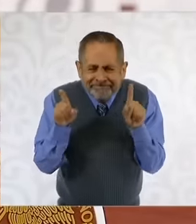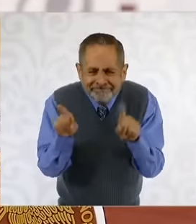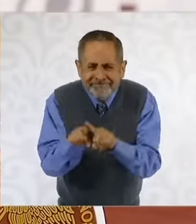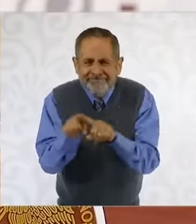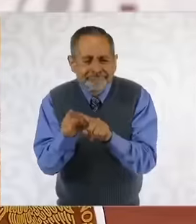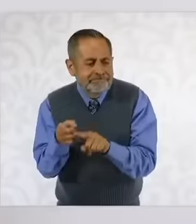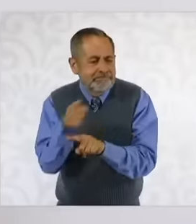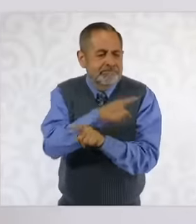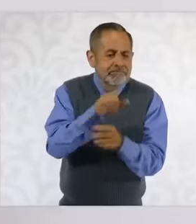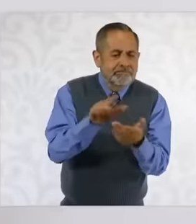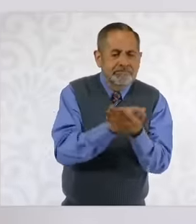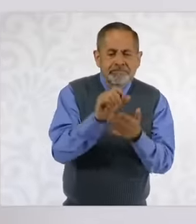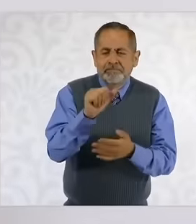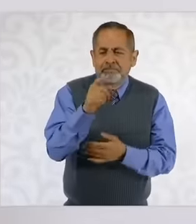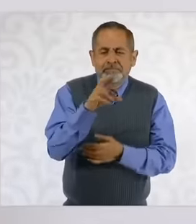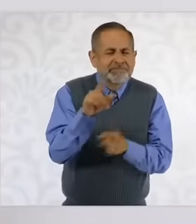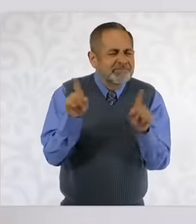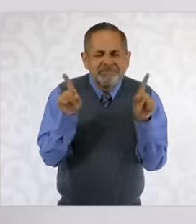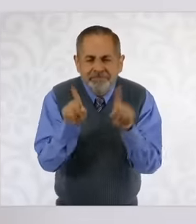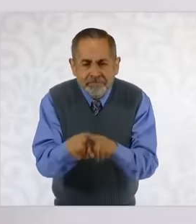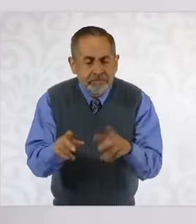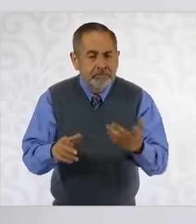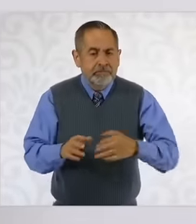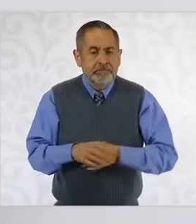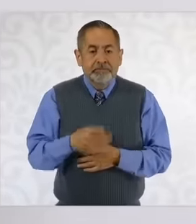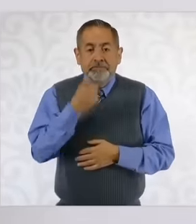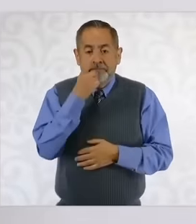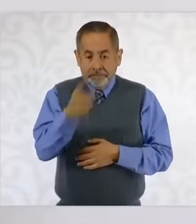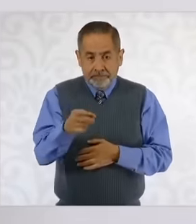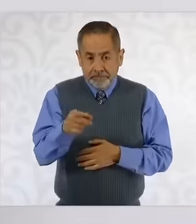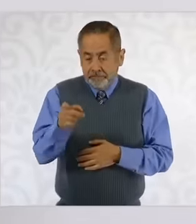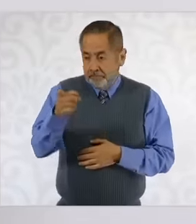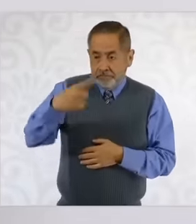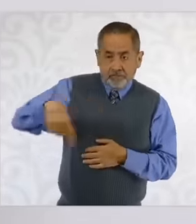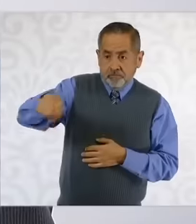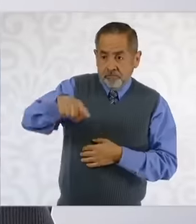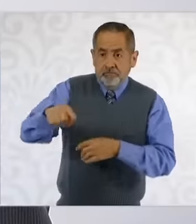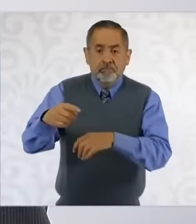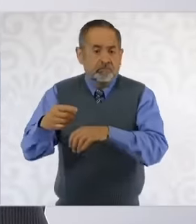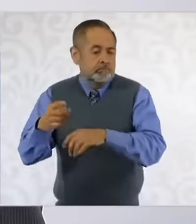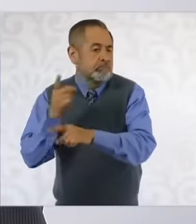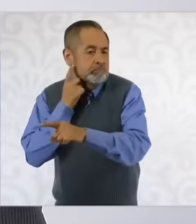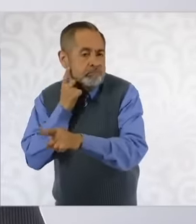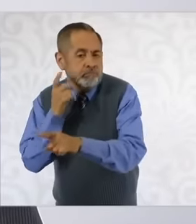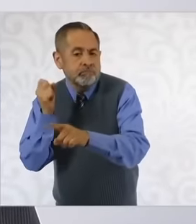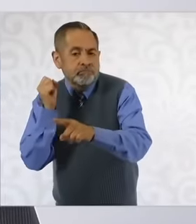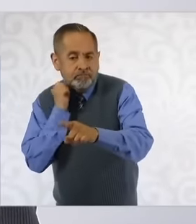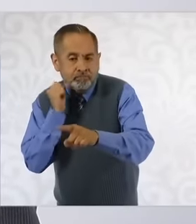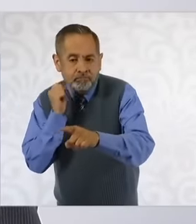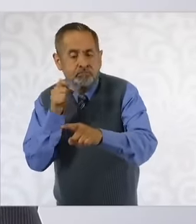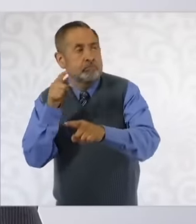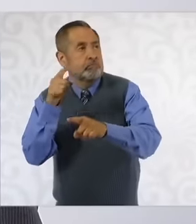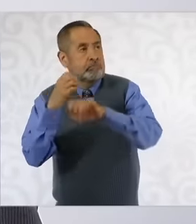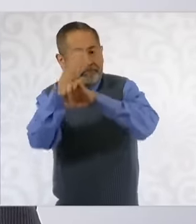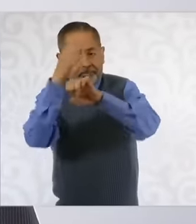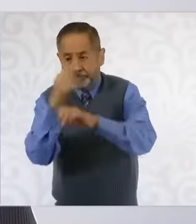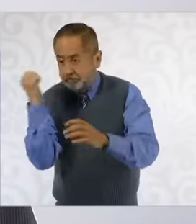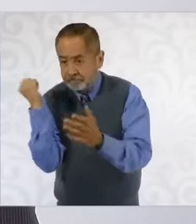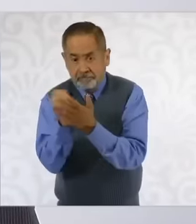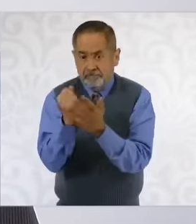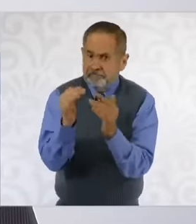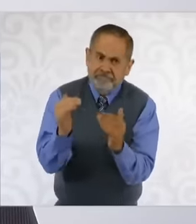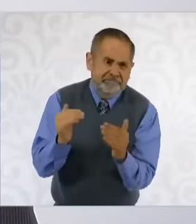equally valid, the acts of the reforming power are sovereign acts and as the court itself has said